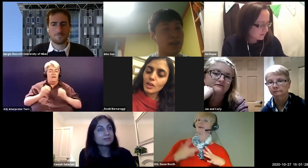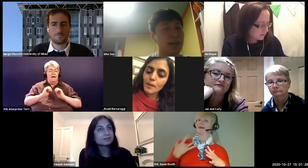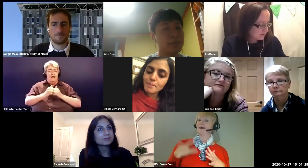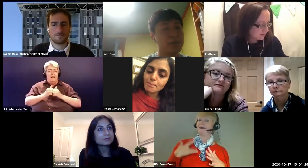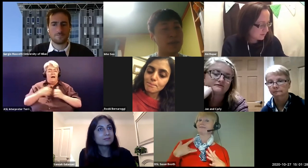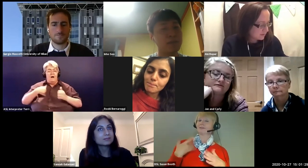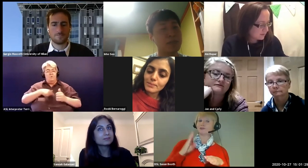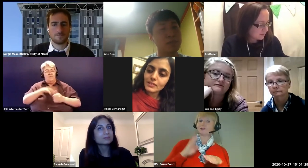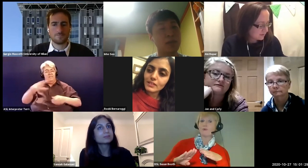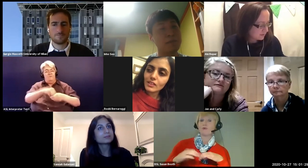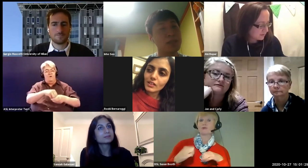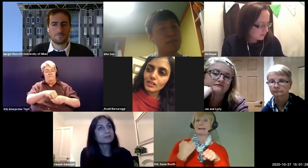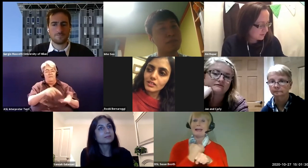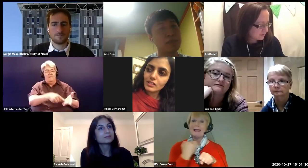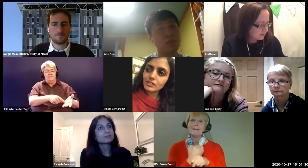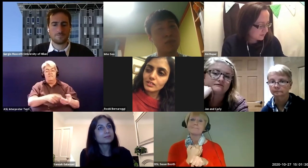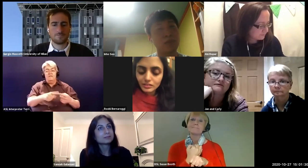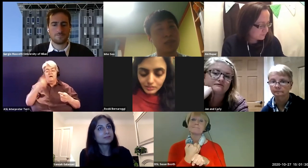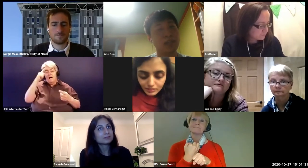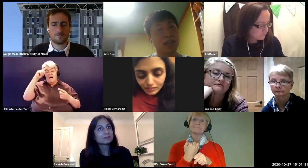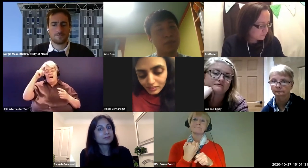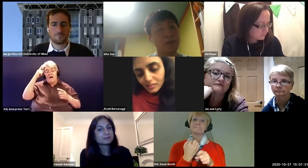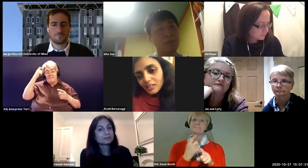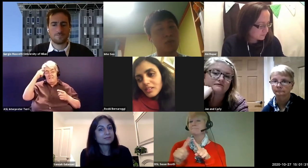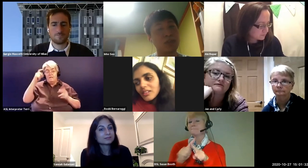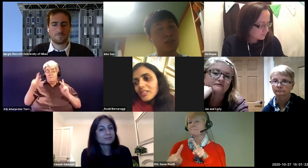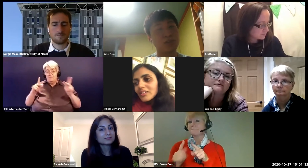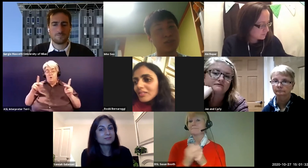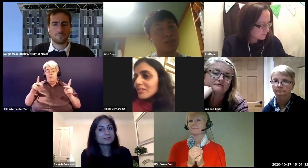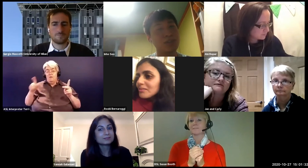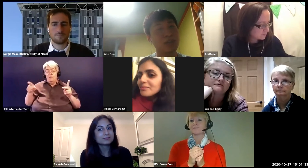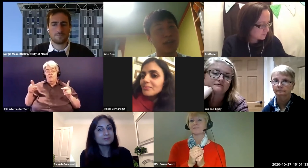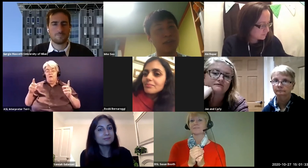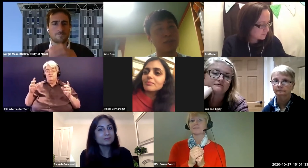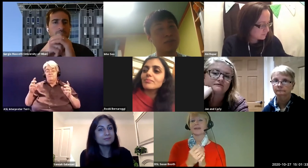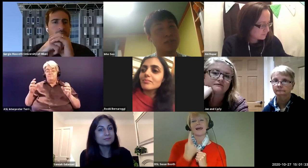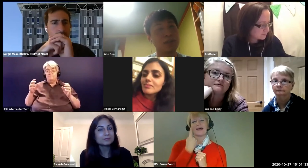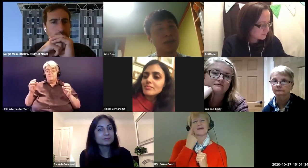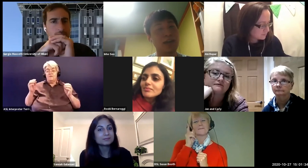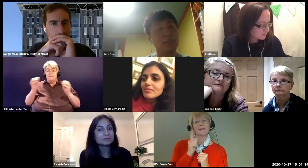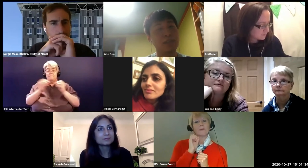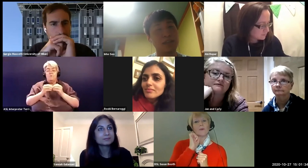I believe the people I believe people can be more closer and to be and be